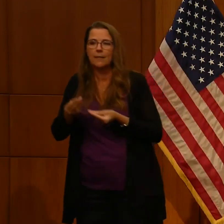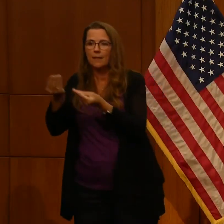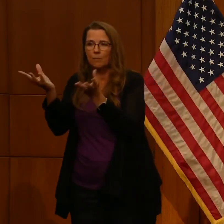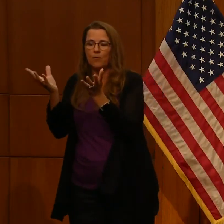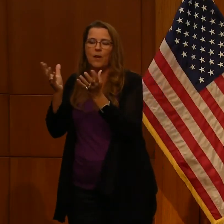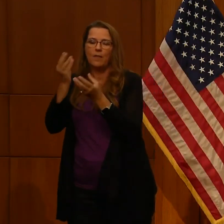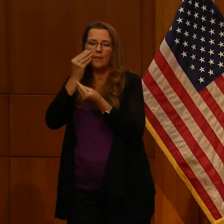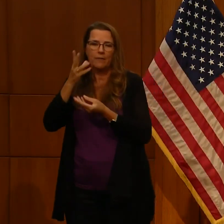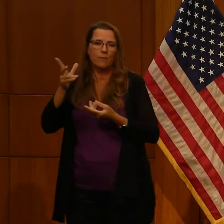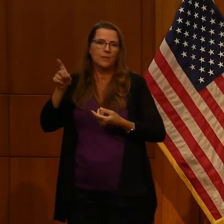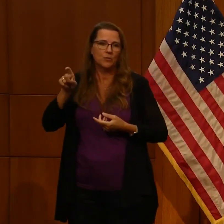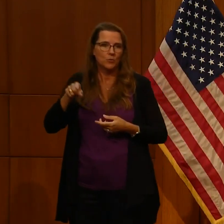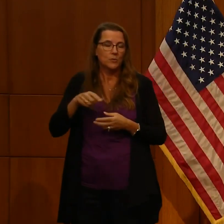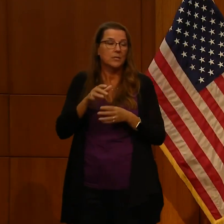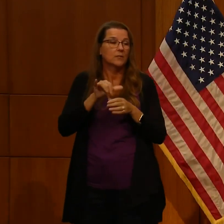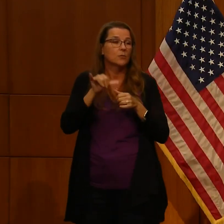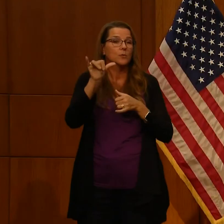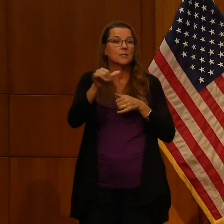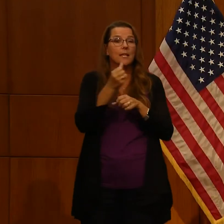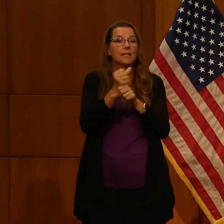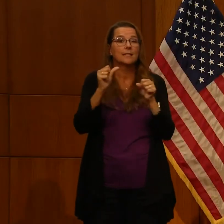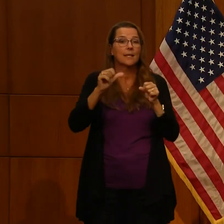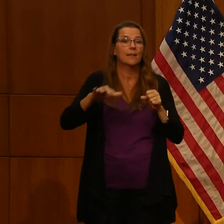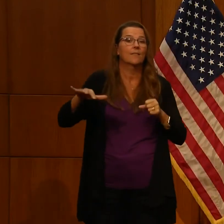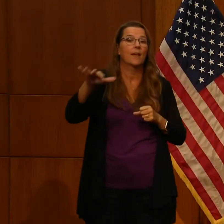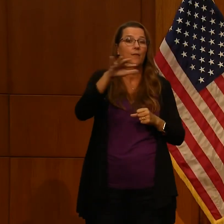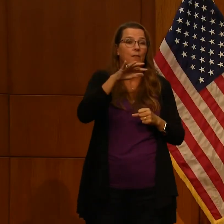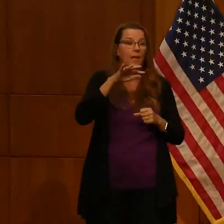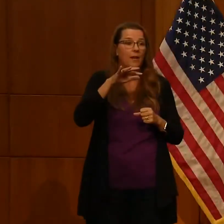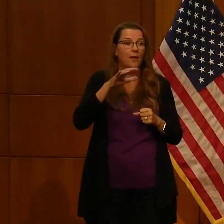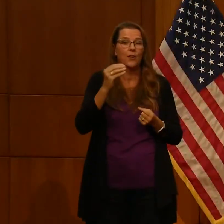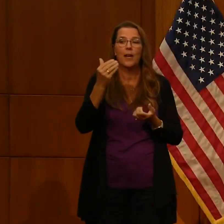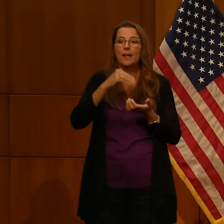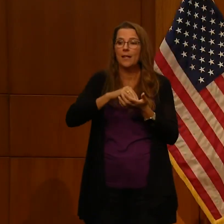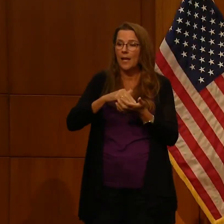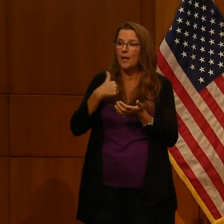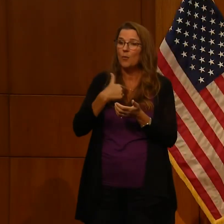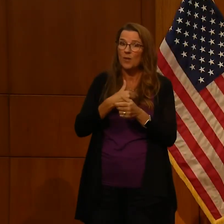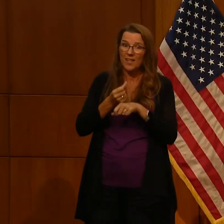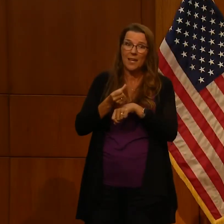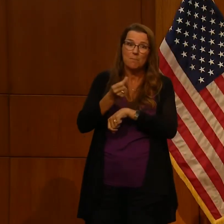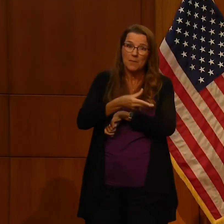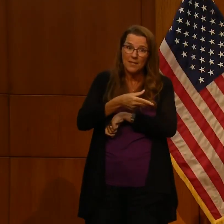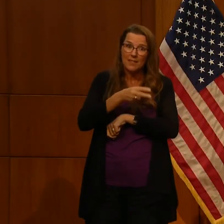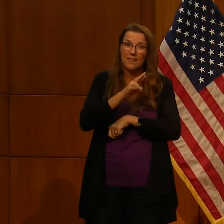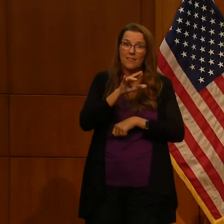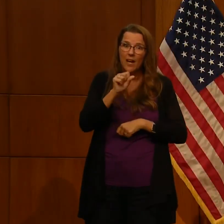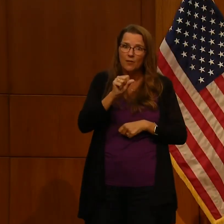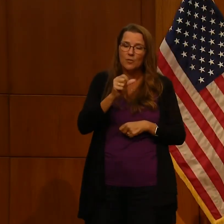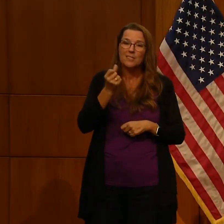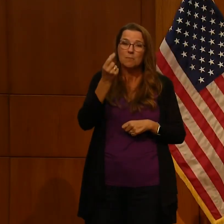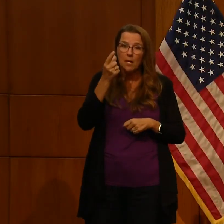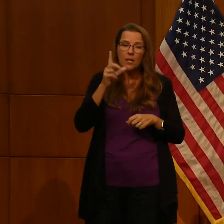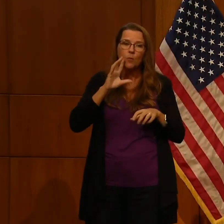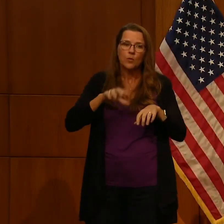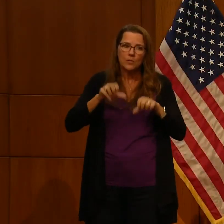THE PRESS FOR GETTING YOU THE INFORMATION THAT YOU NEED SO.